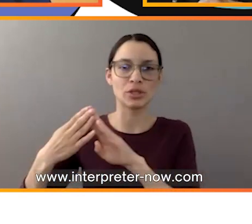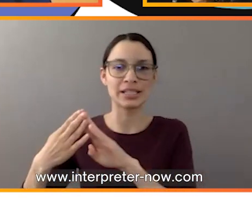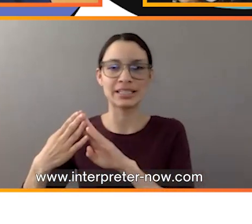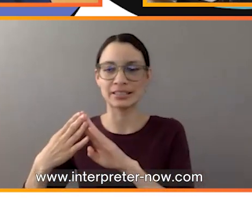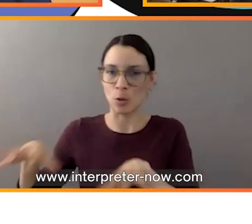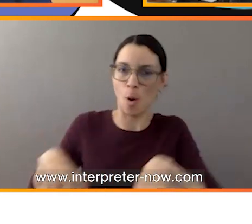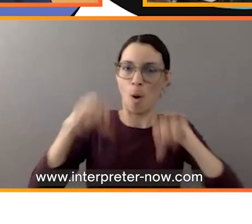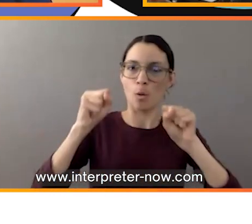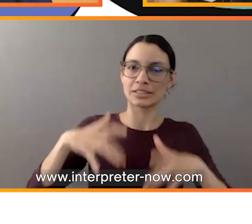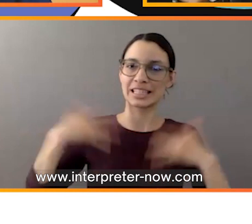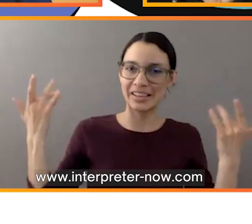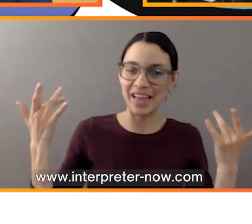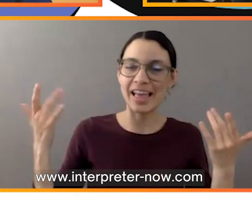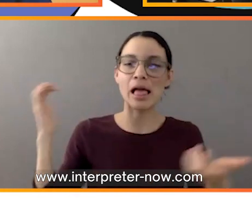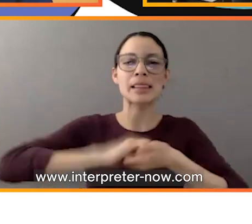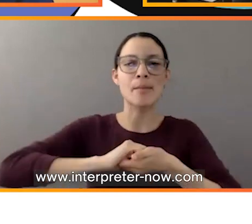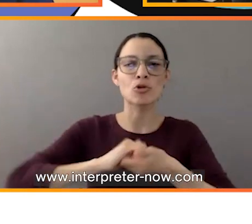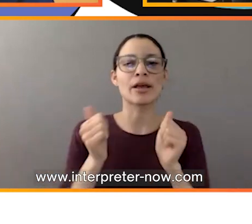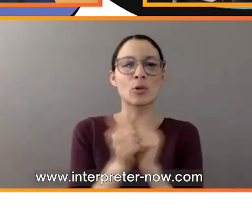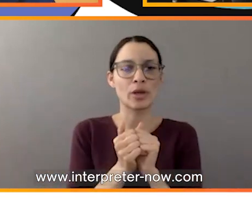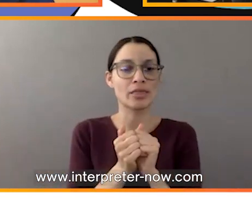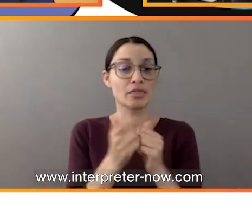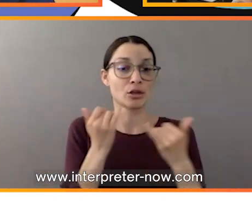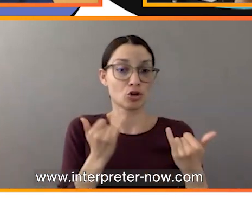with the existing tech ecosystem, with the underrepresented people in community who are